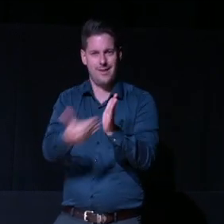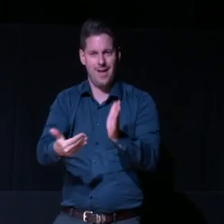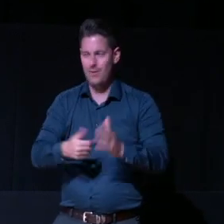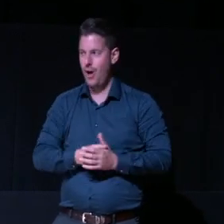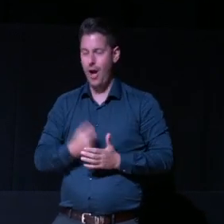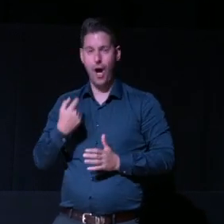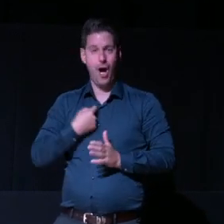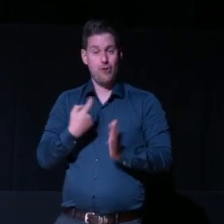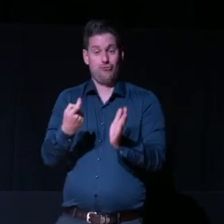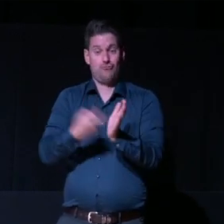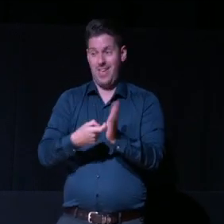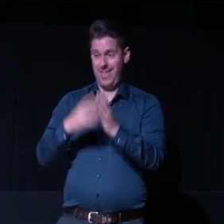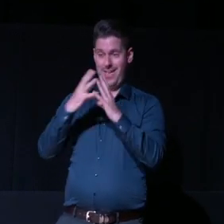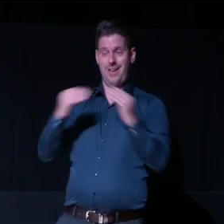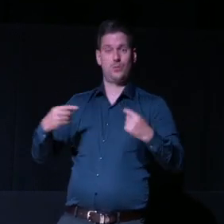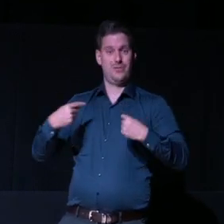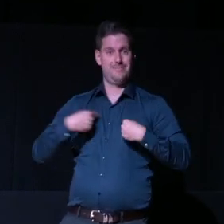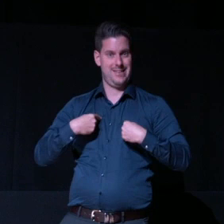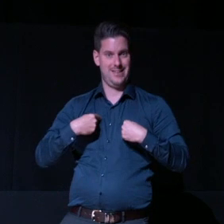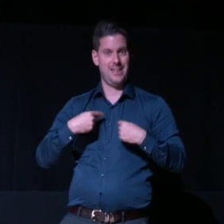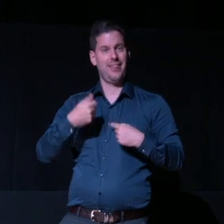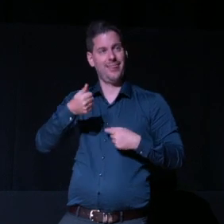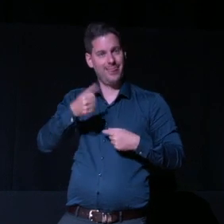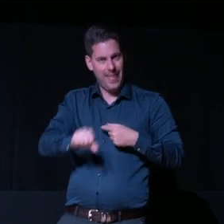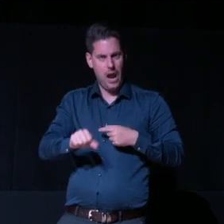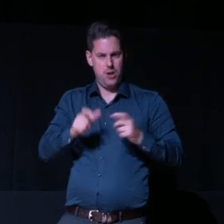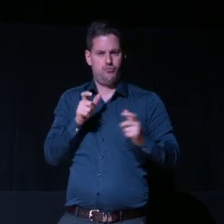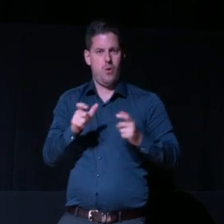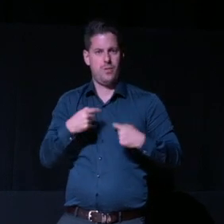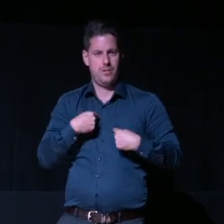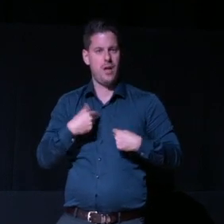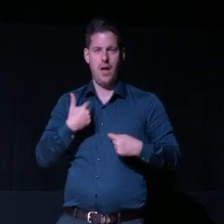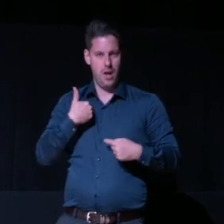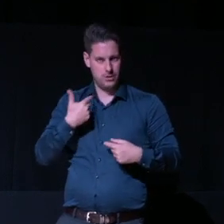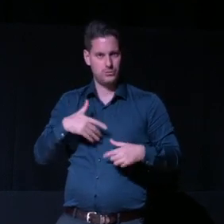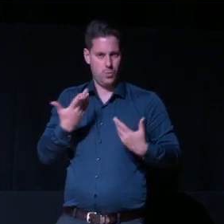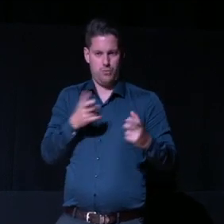be cancelled than not make something that I think I should be doing this. Yeah, yeah.